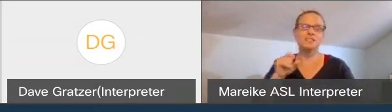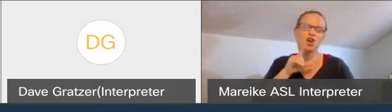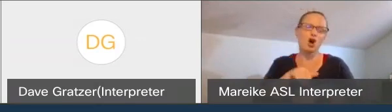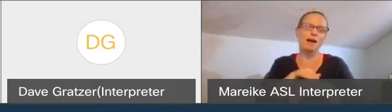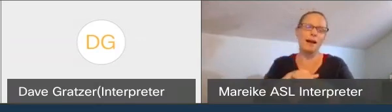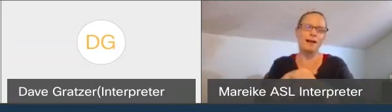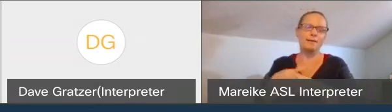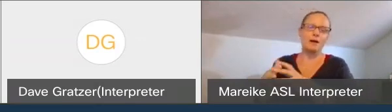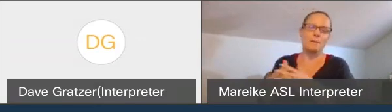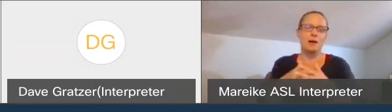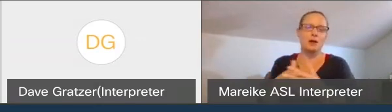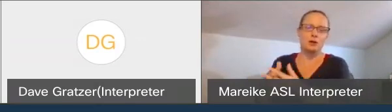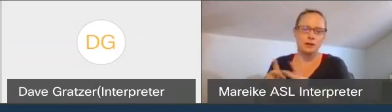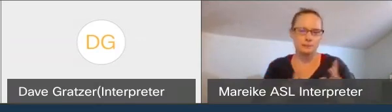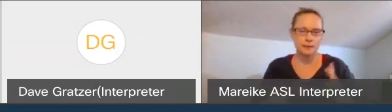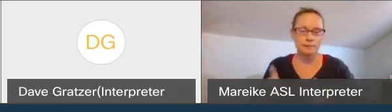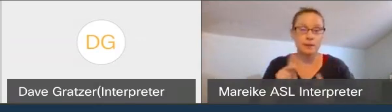Um, because of that,